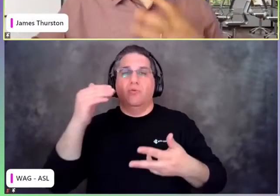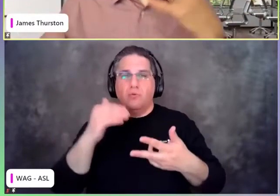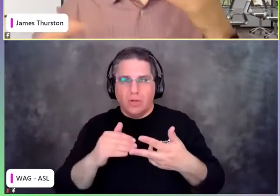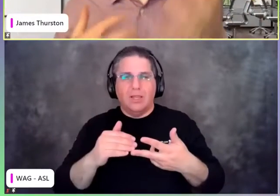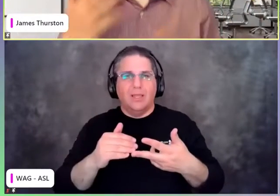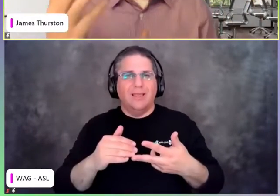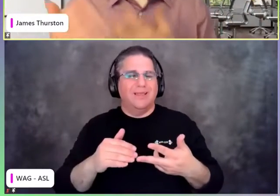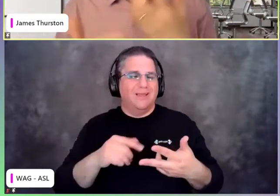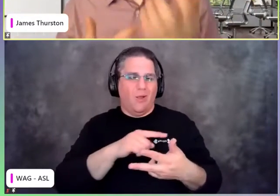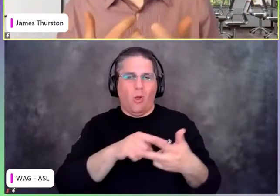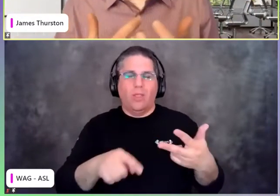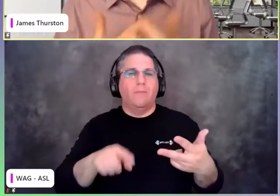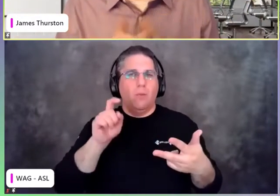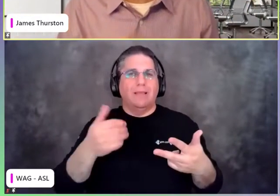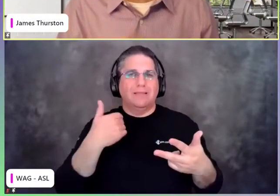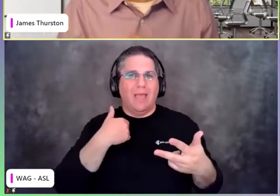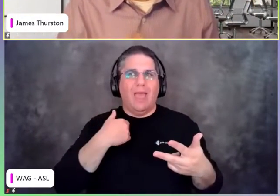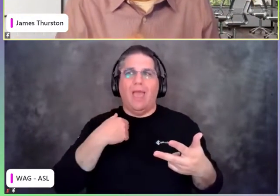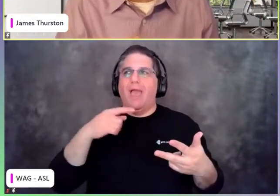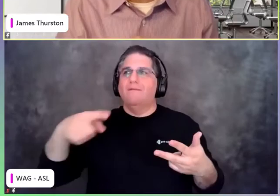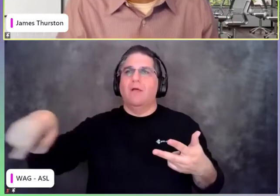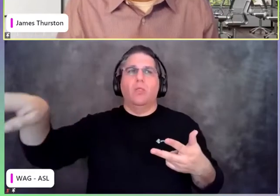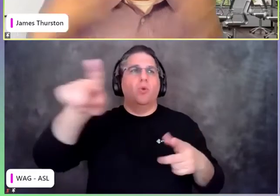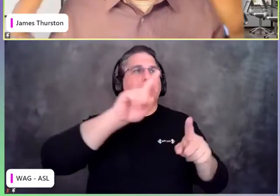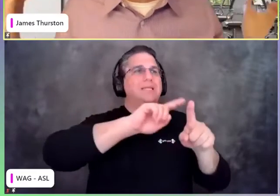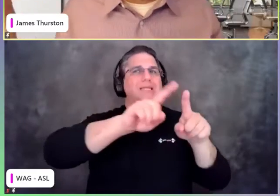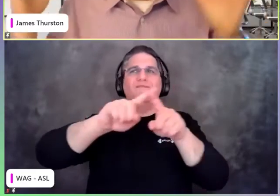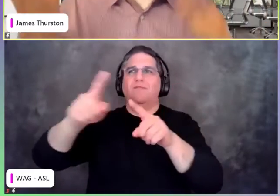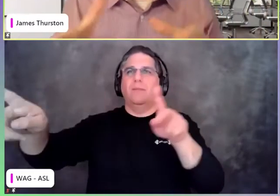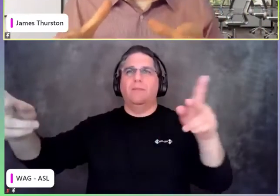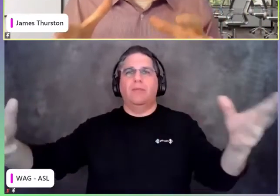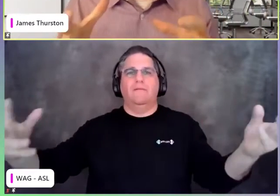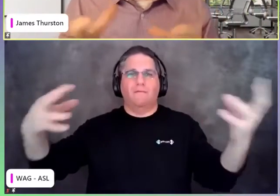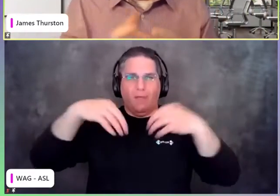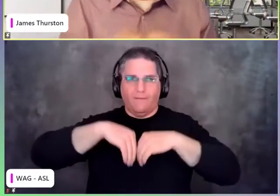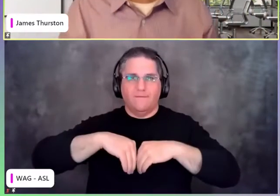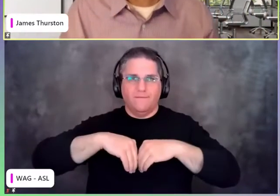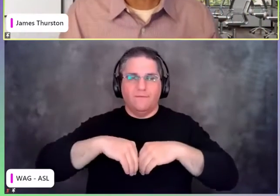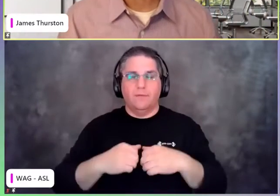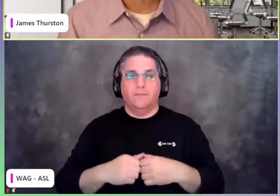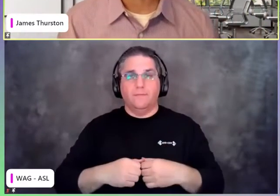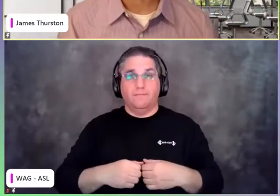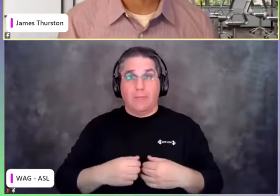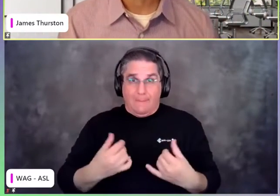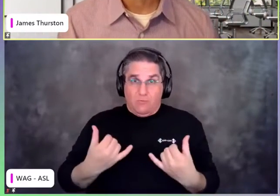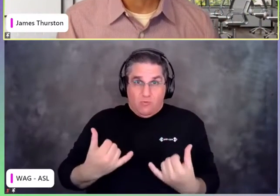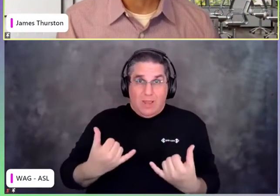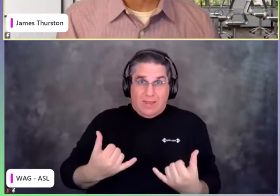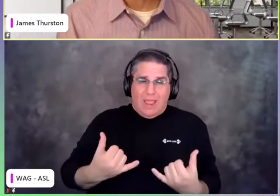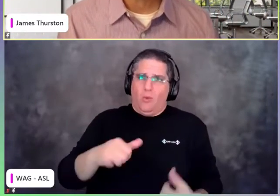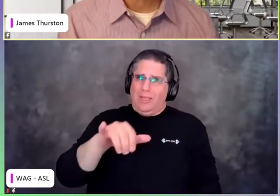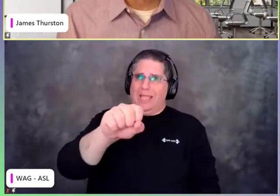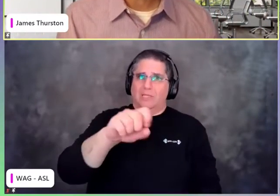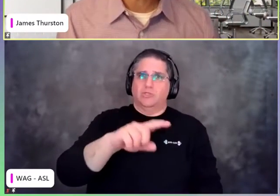an expert team to evaluate what we thought we saw in our desk research, but you really need some level, I think of